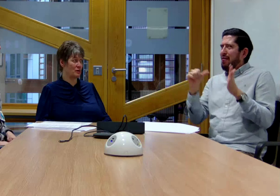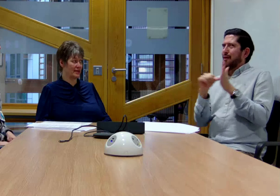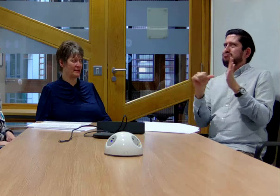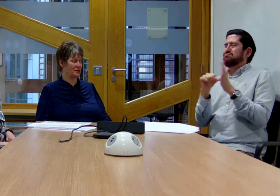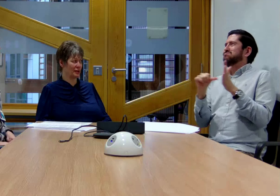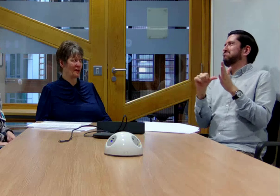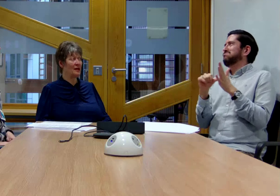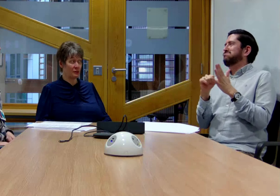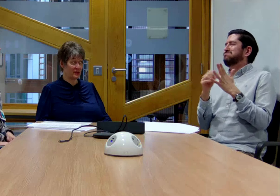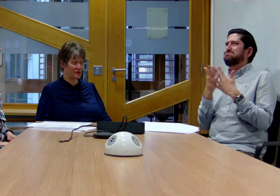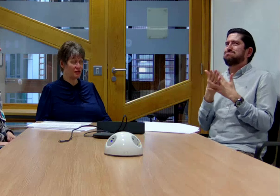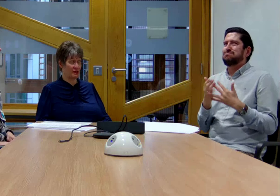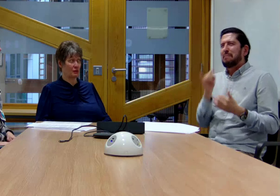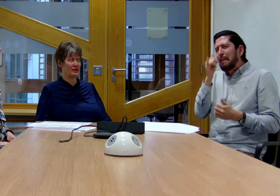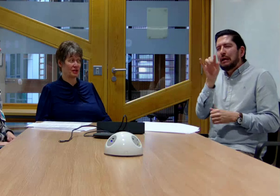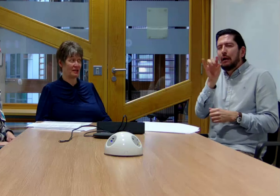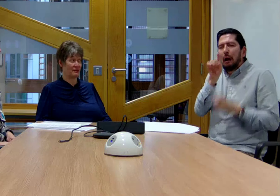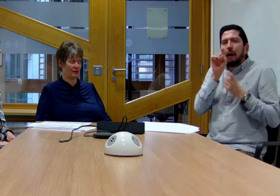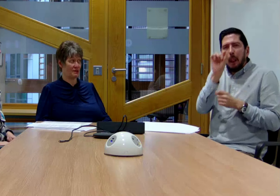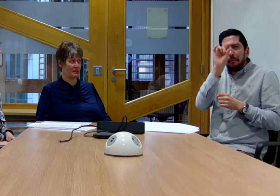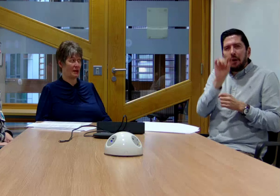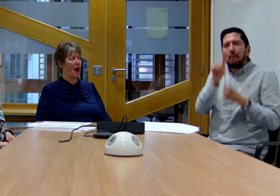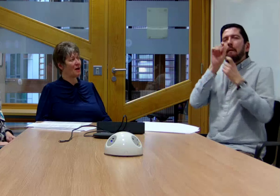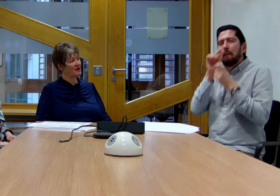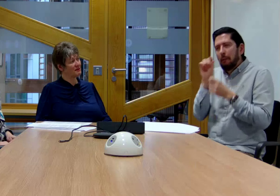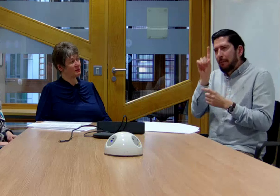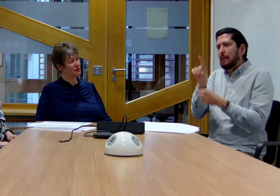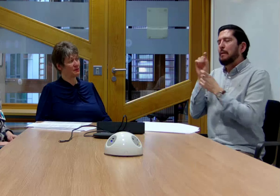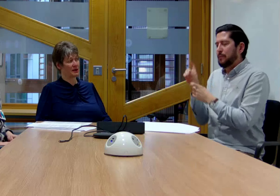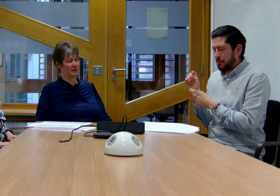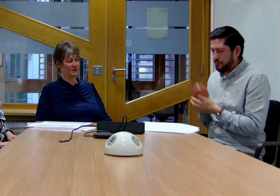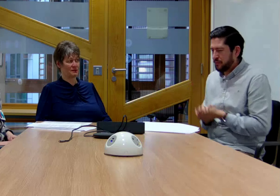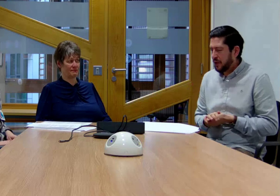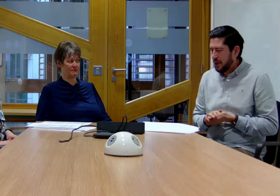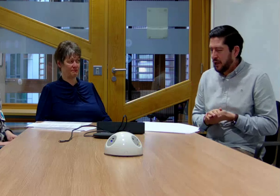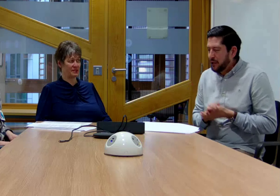user like me were to go to America and I didn't know ASL, it would actually be quite tricky